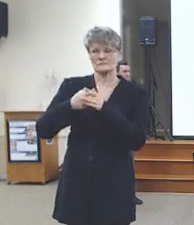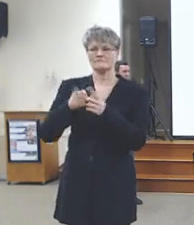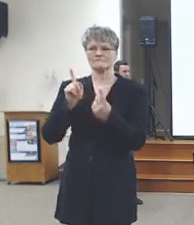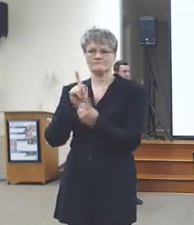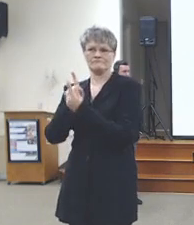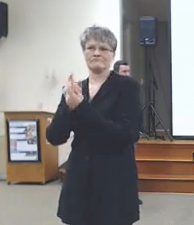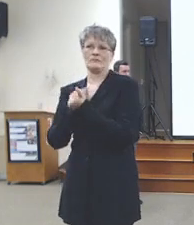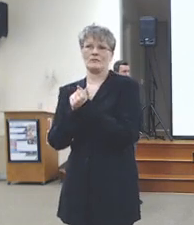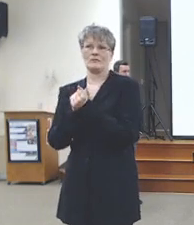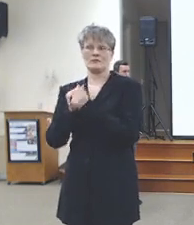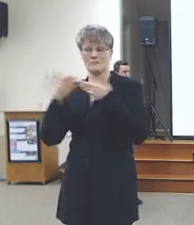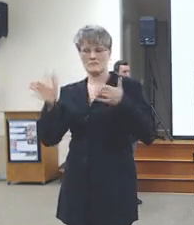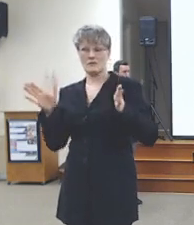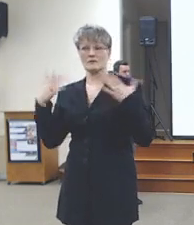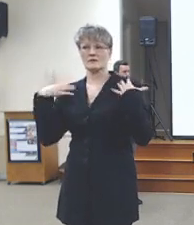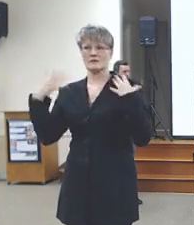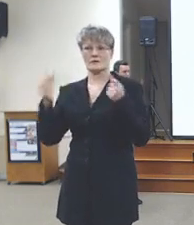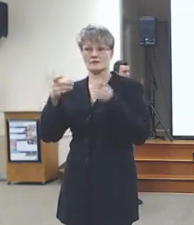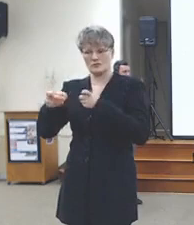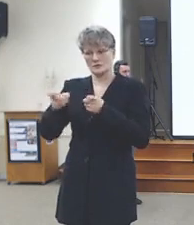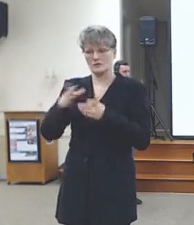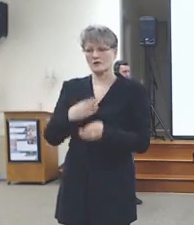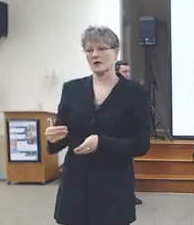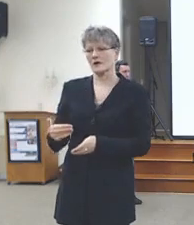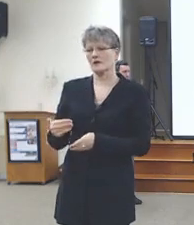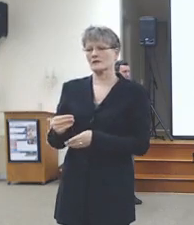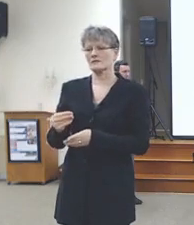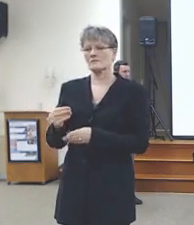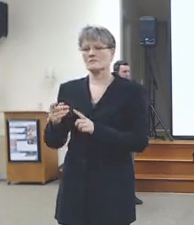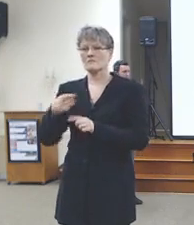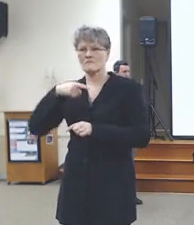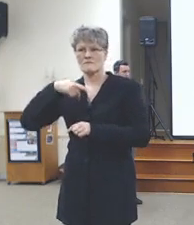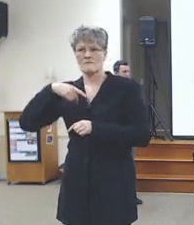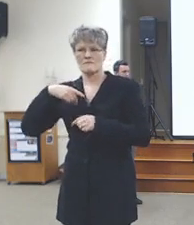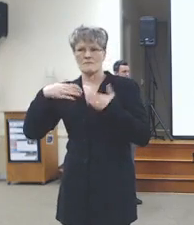Ramstrom, our Health Officer, are at the there is a Board of Supervisors meeting